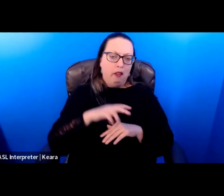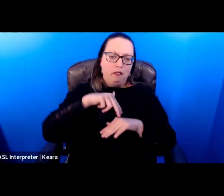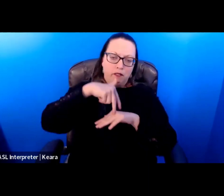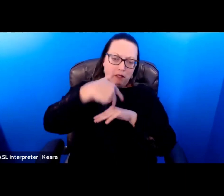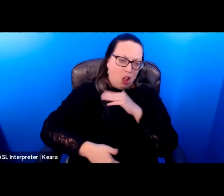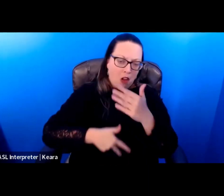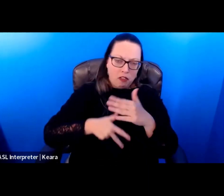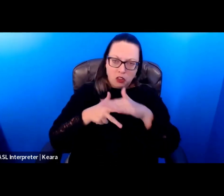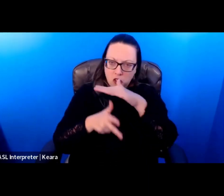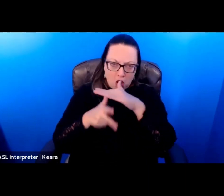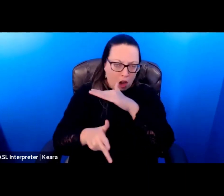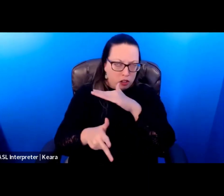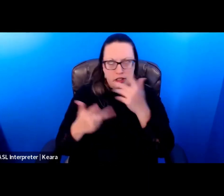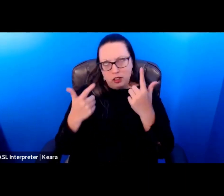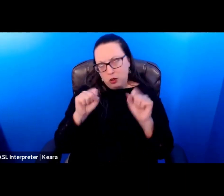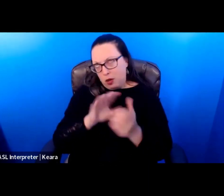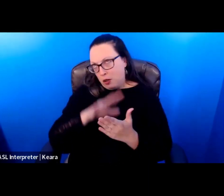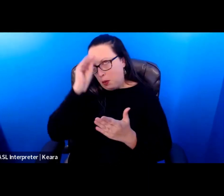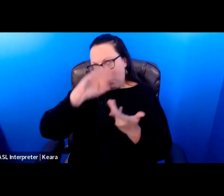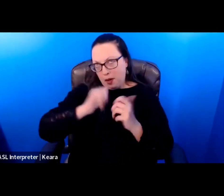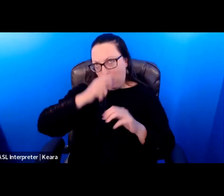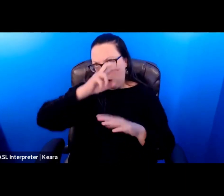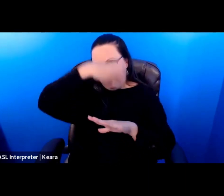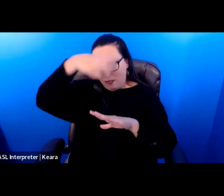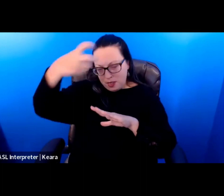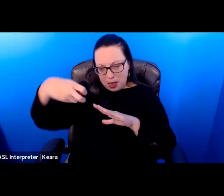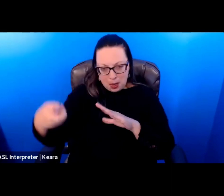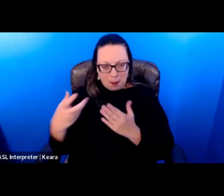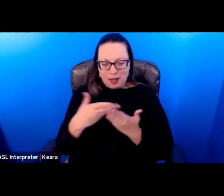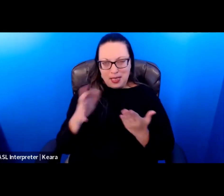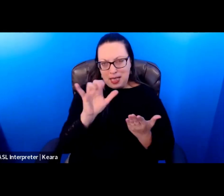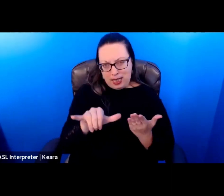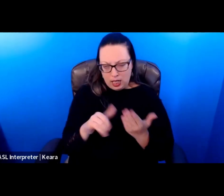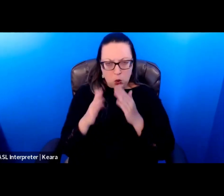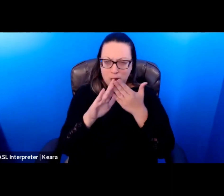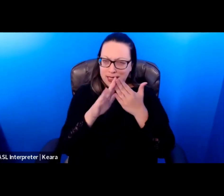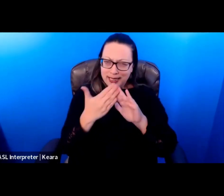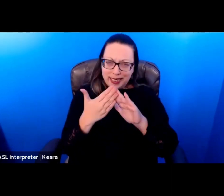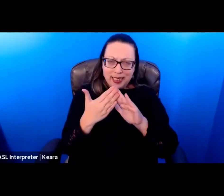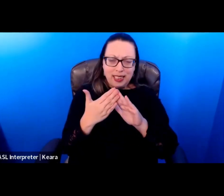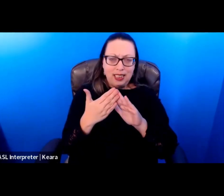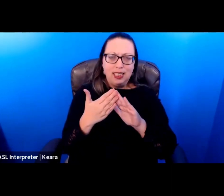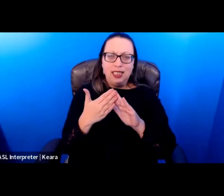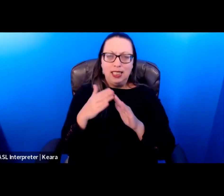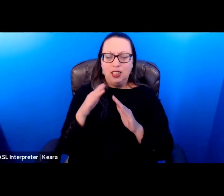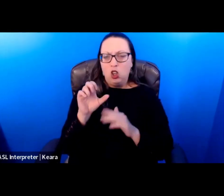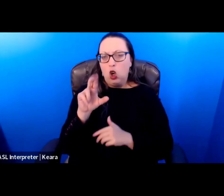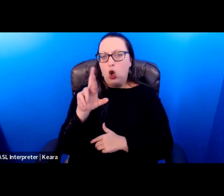learn how to do back flips and things of that nature. So just in the urban community, it was just that was kind of how things